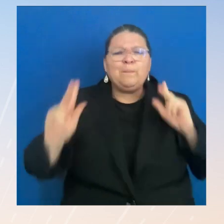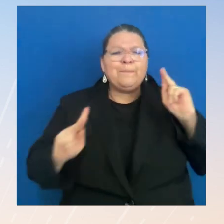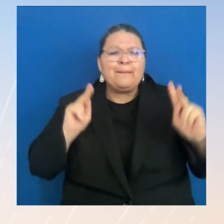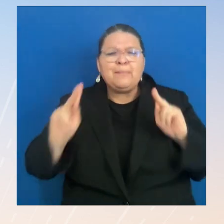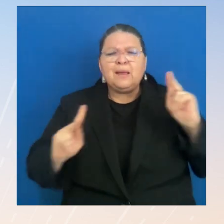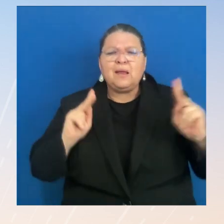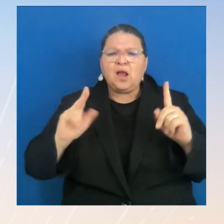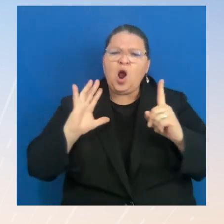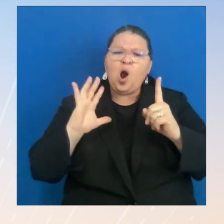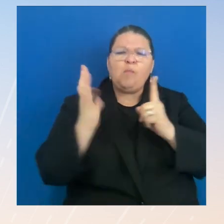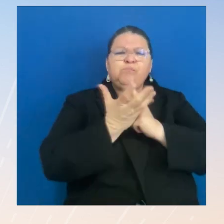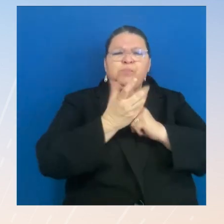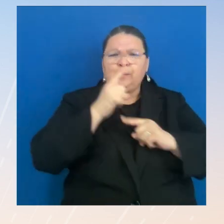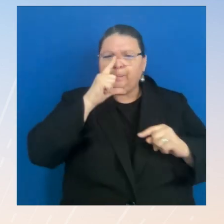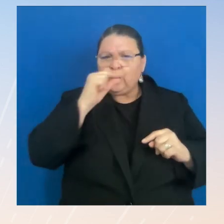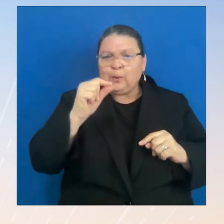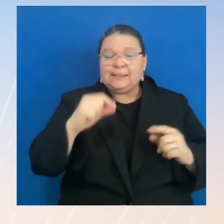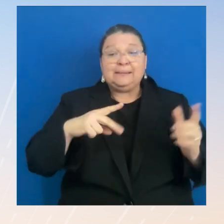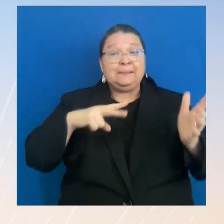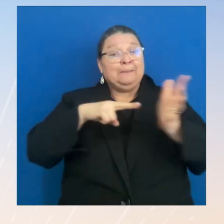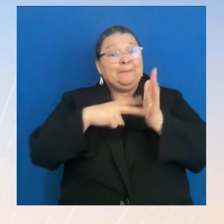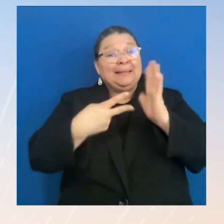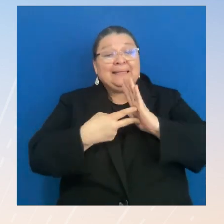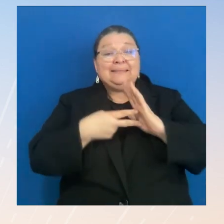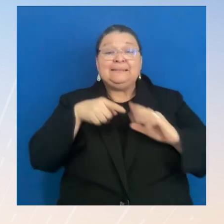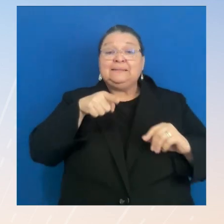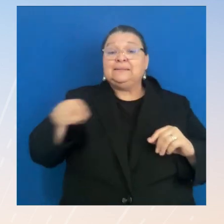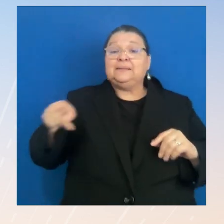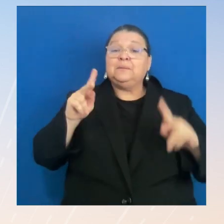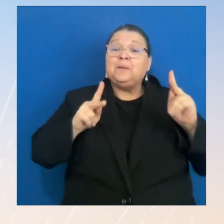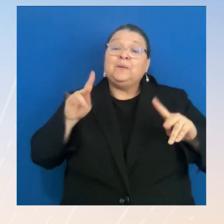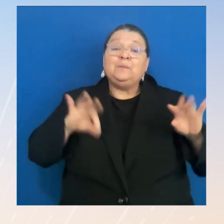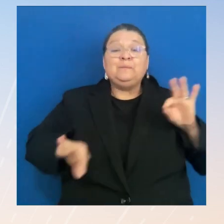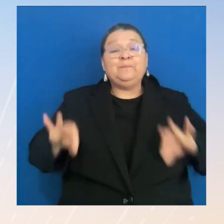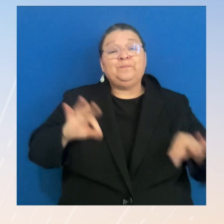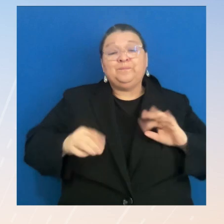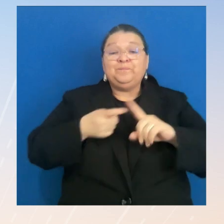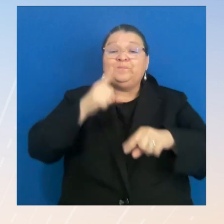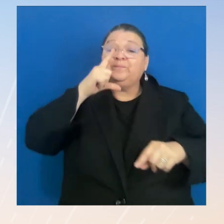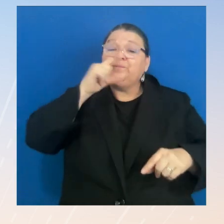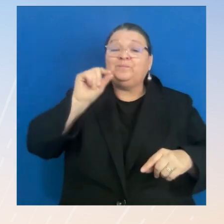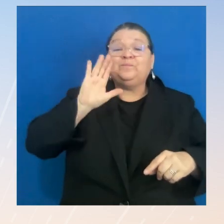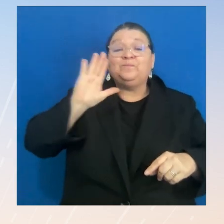from some of the individuals closest to Putin no matter what, where they're held around the world.